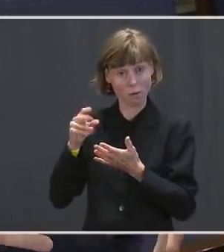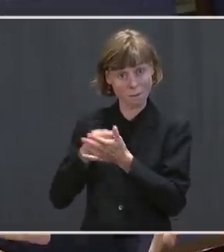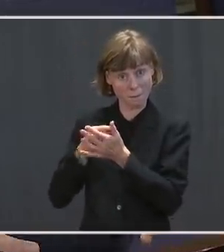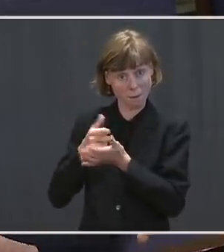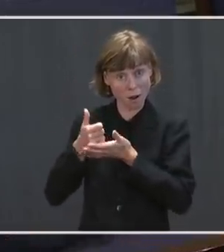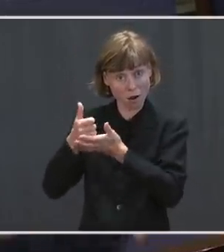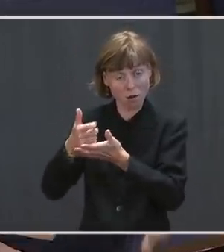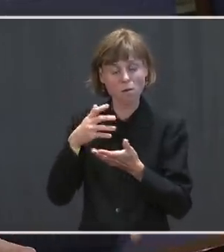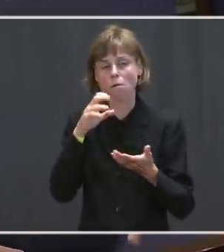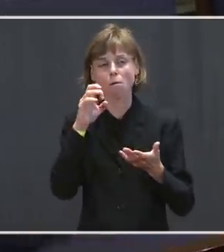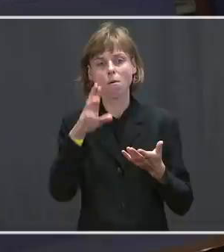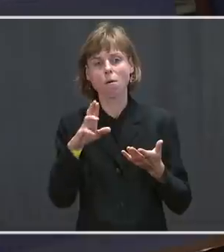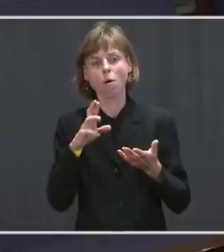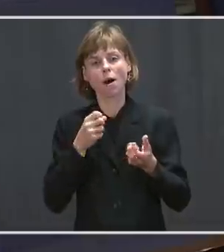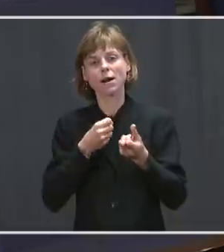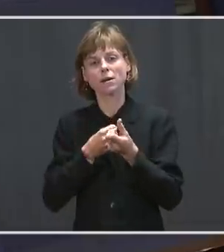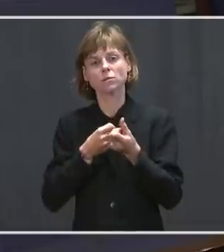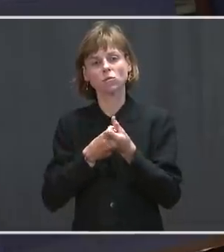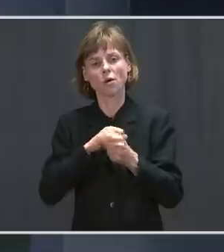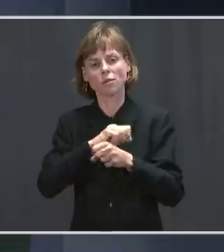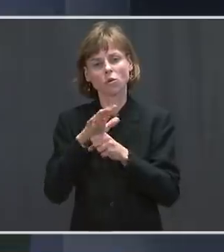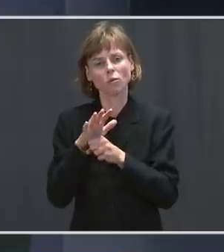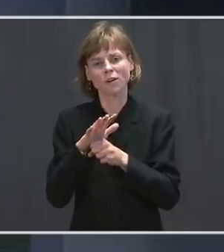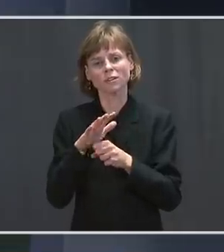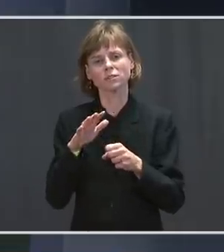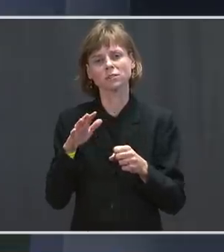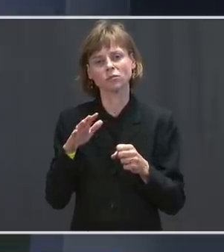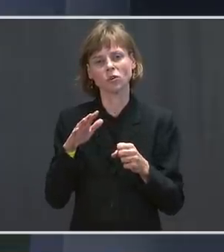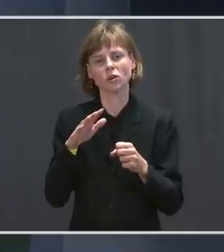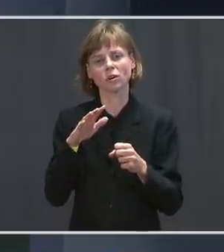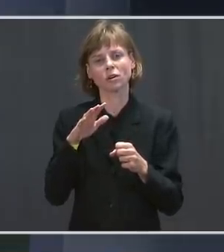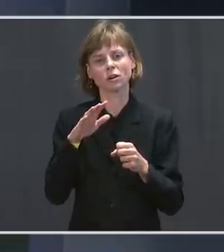in this coronavirus relief package? Ms. Psaki: I think the President's priorities